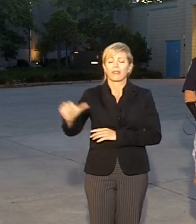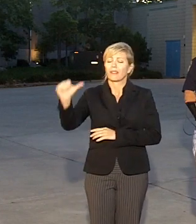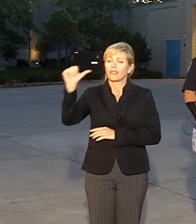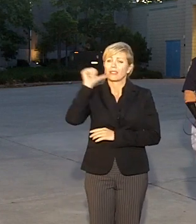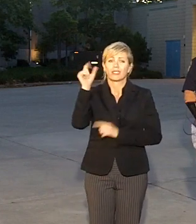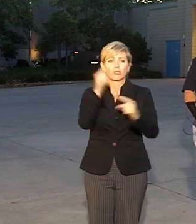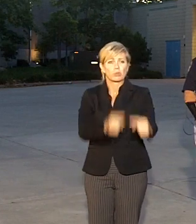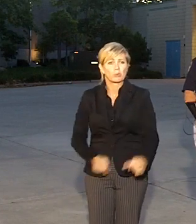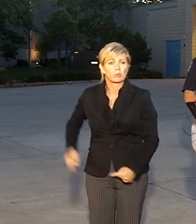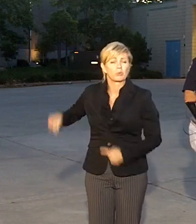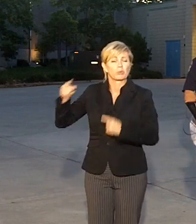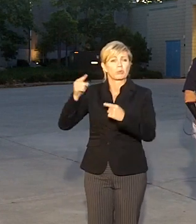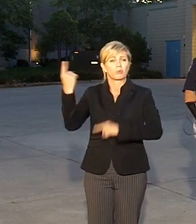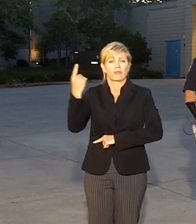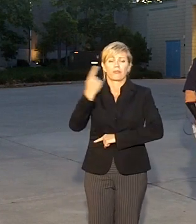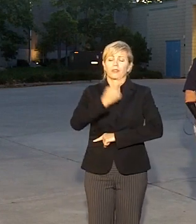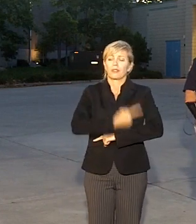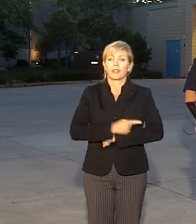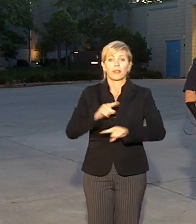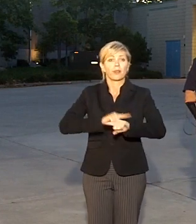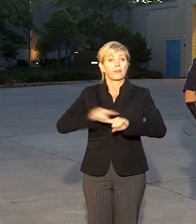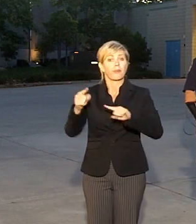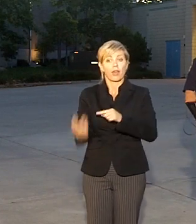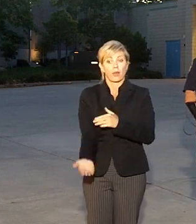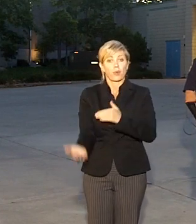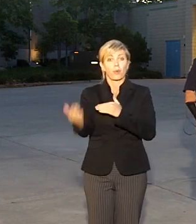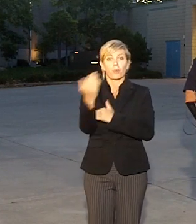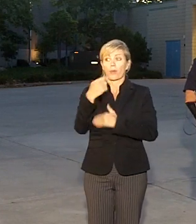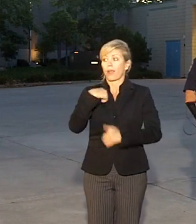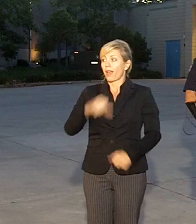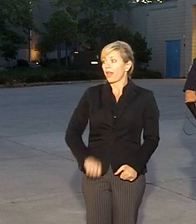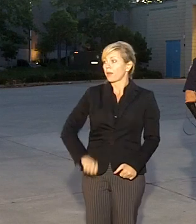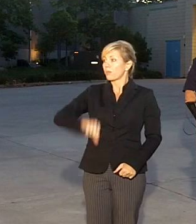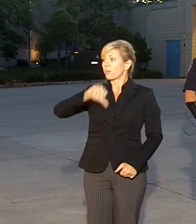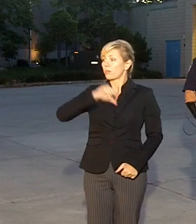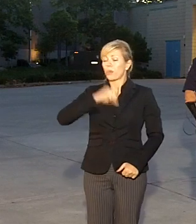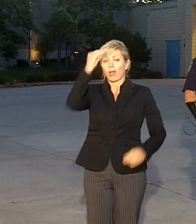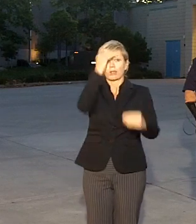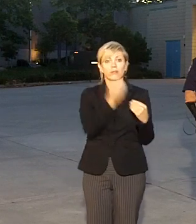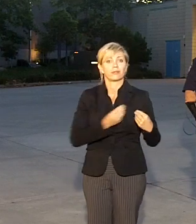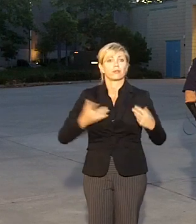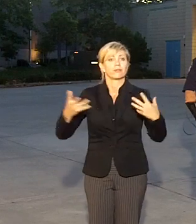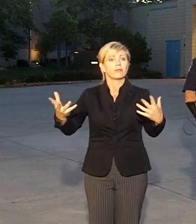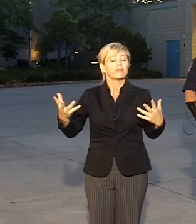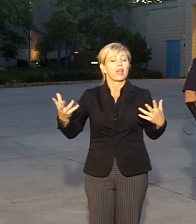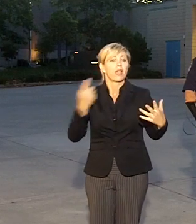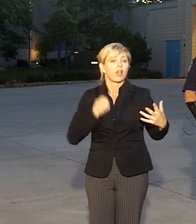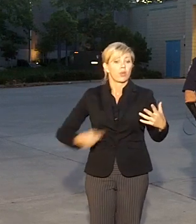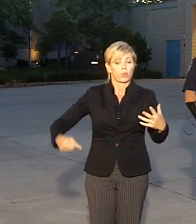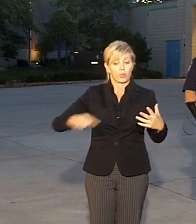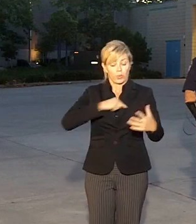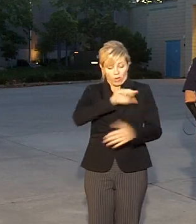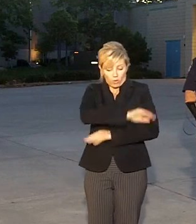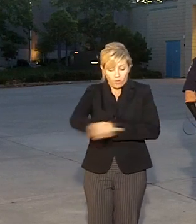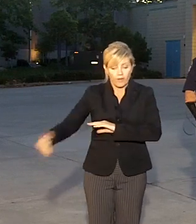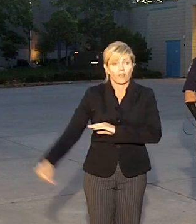but this morning I'm really proud to say that we during the night we were able to contain the fire